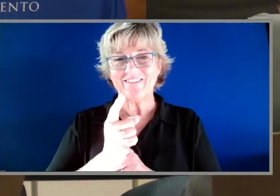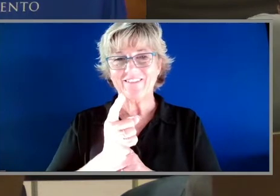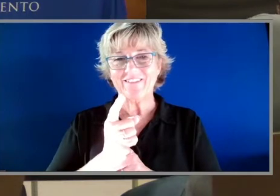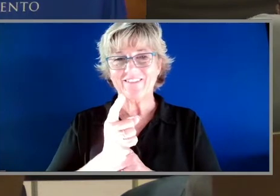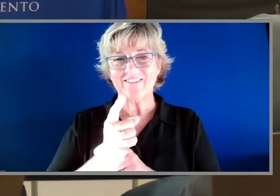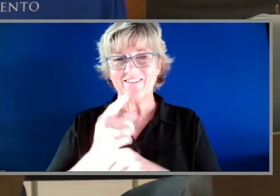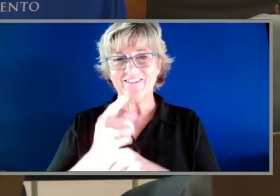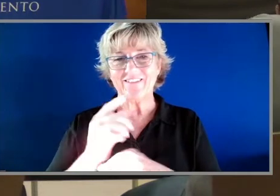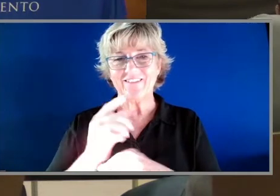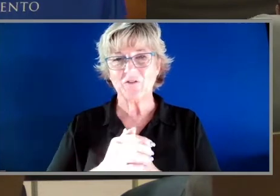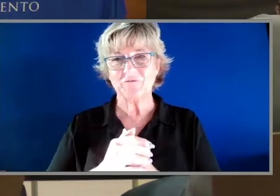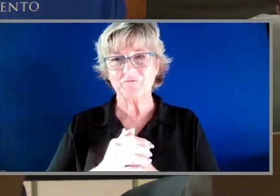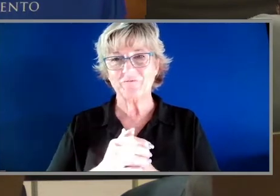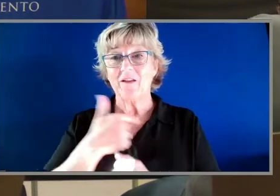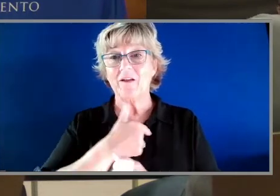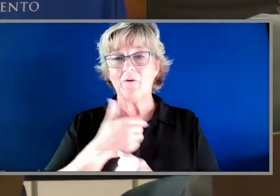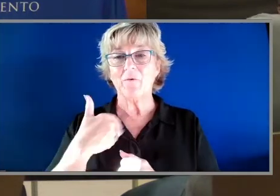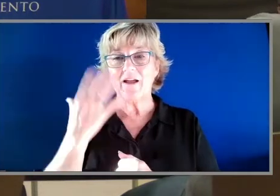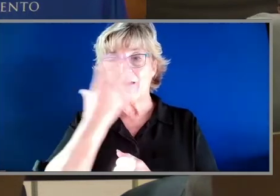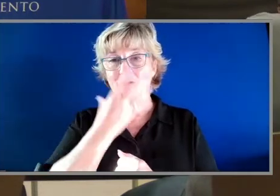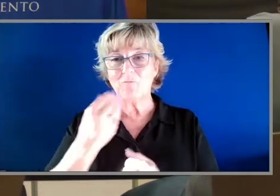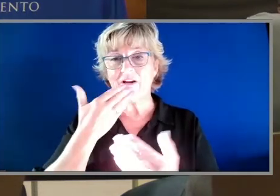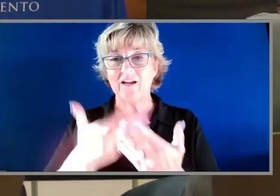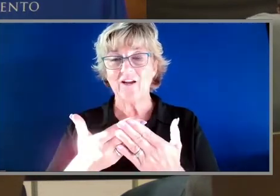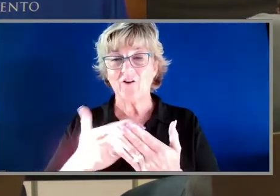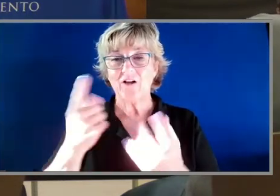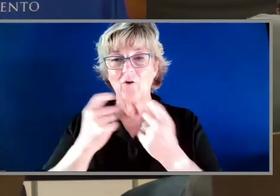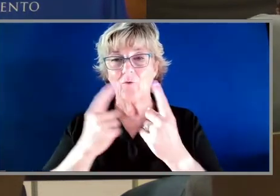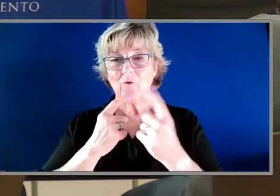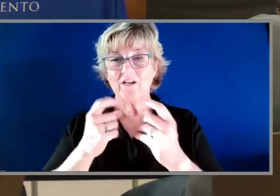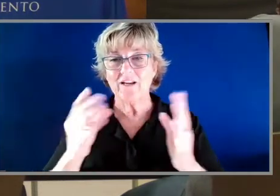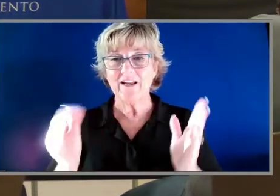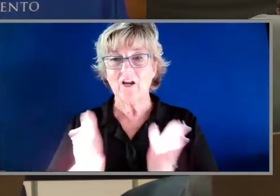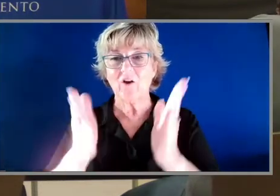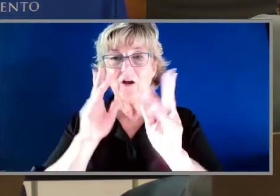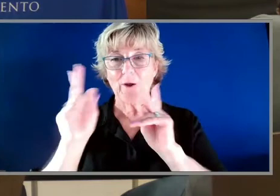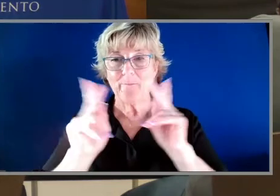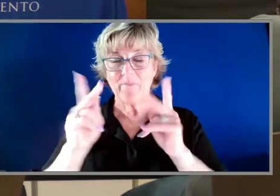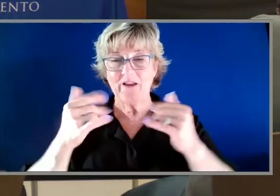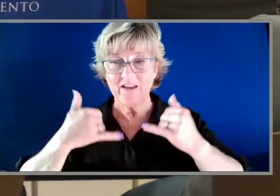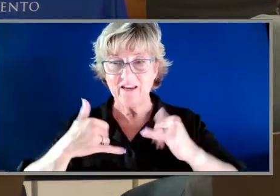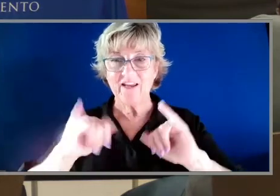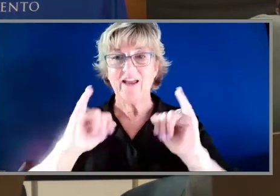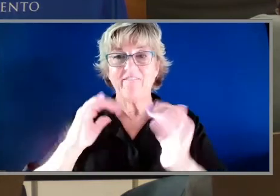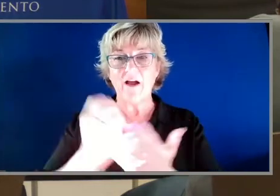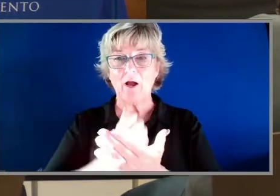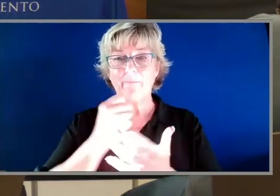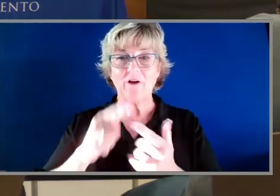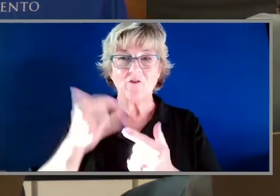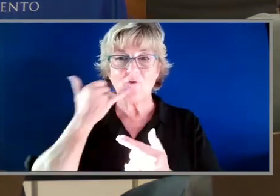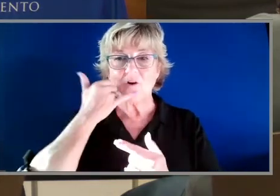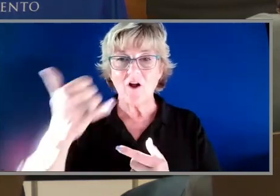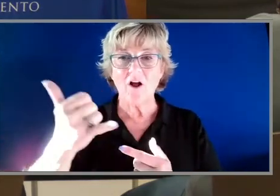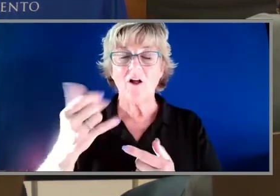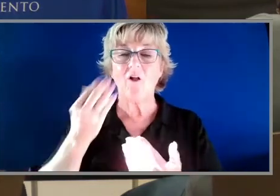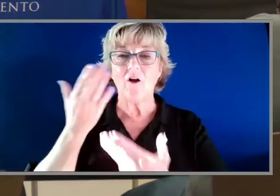Studio: So we do have actually some some pretty good questions in here and again encourage folks to still have the